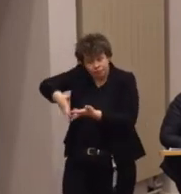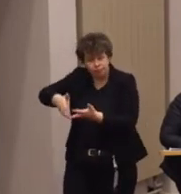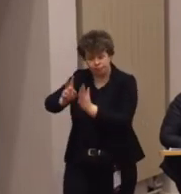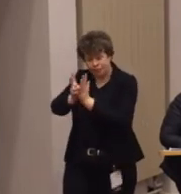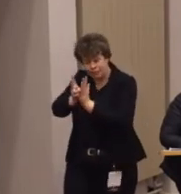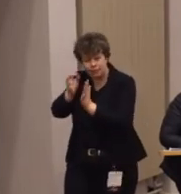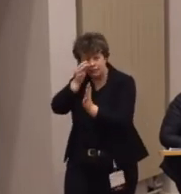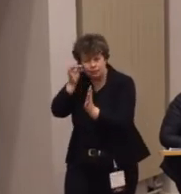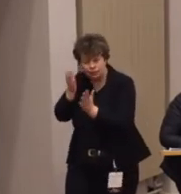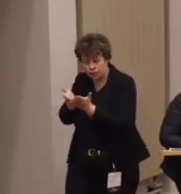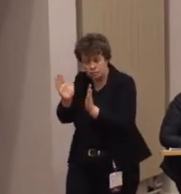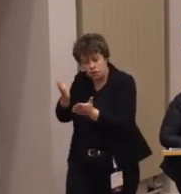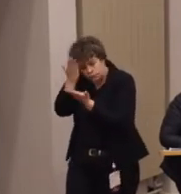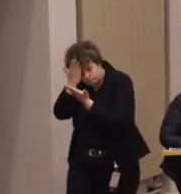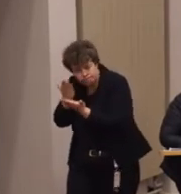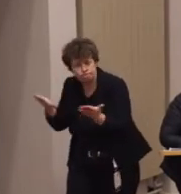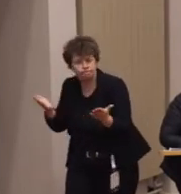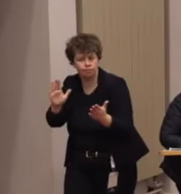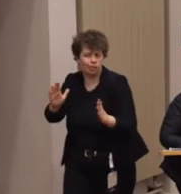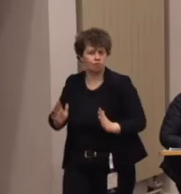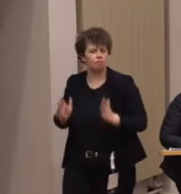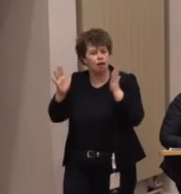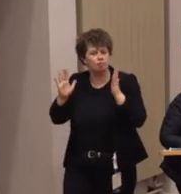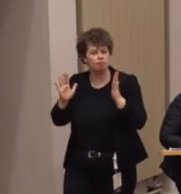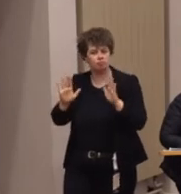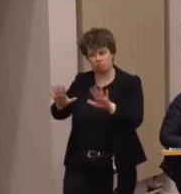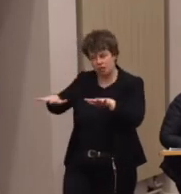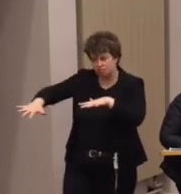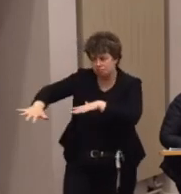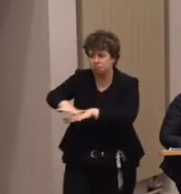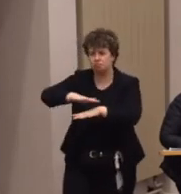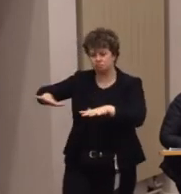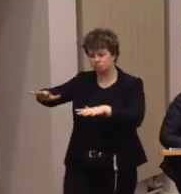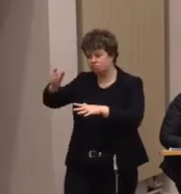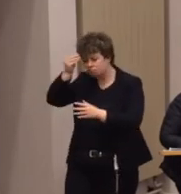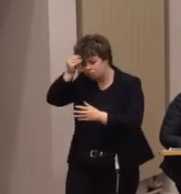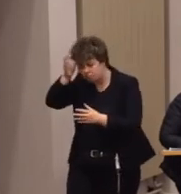promoted. When it comes to persons with disabilities, they have their own contributions and knowledge